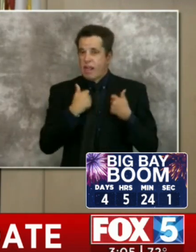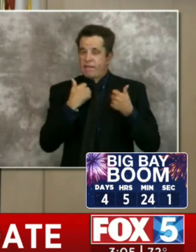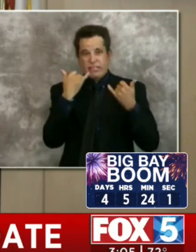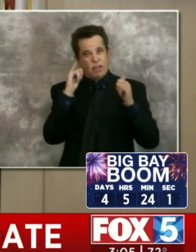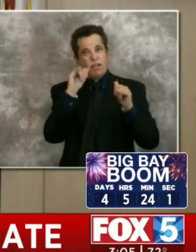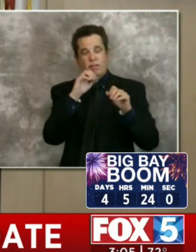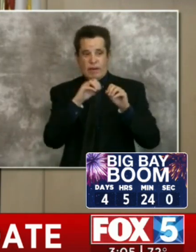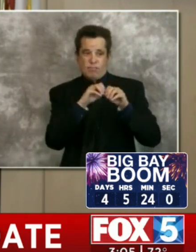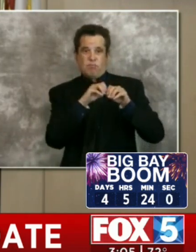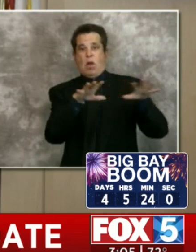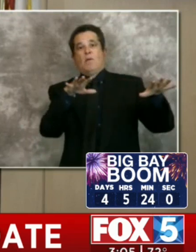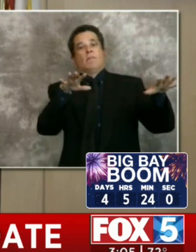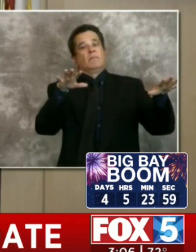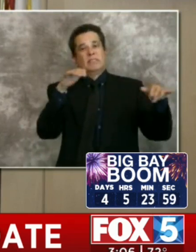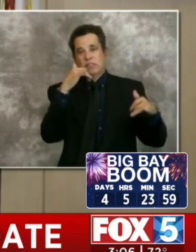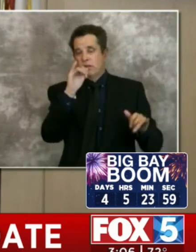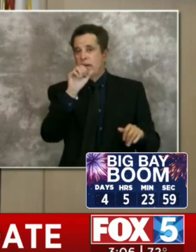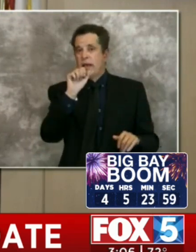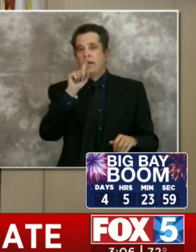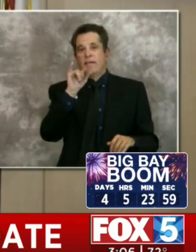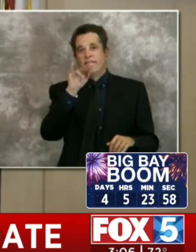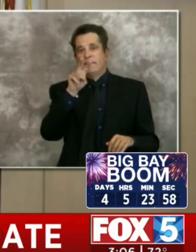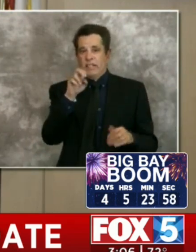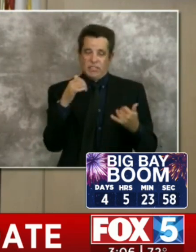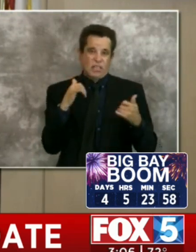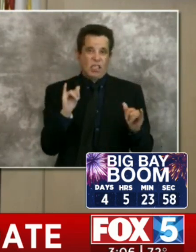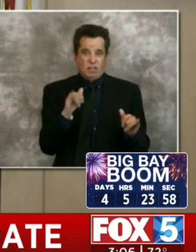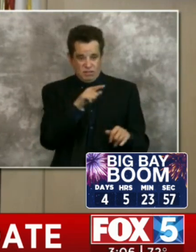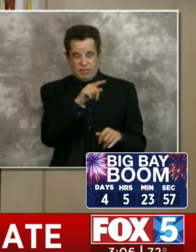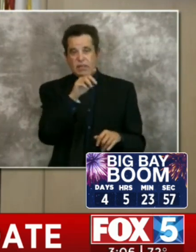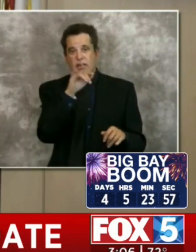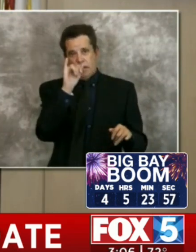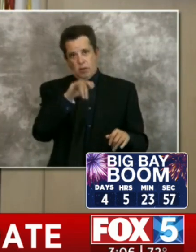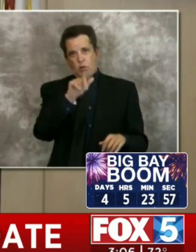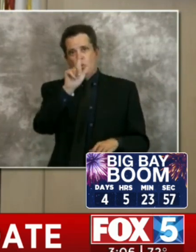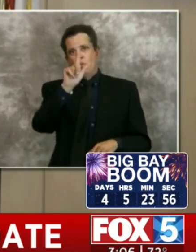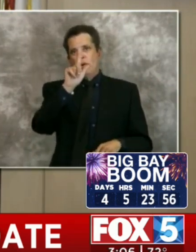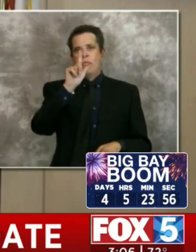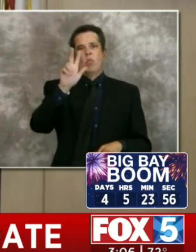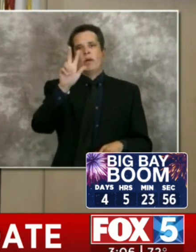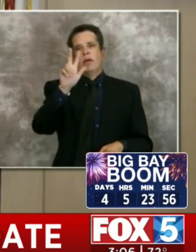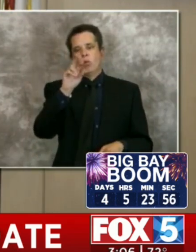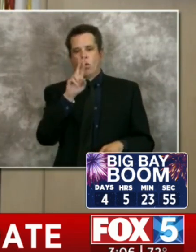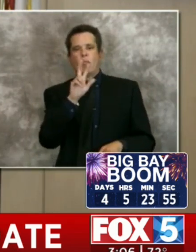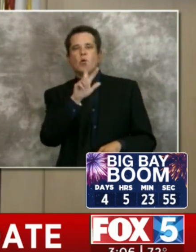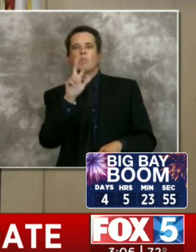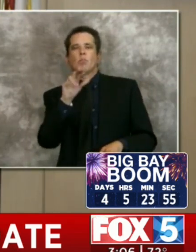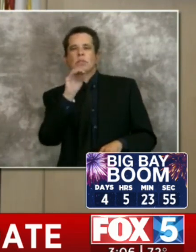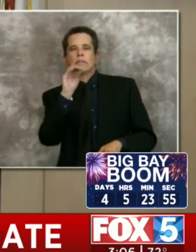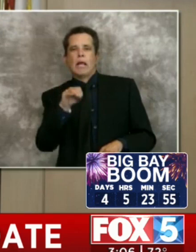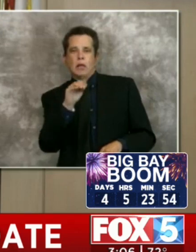THE PAST 14 DAYS OR LONGER. OF THE 139 9 OUTBREAK 66 OR 47% ARE STILL ACTIVE OUTBREAKS.